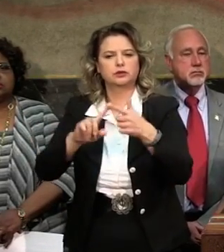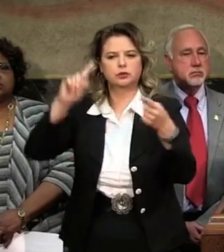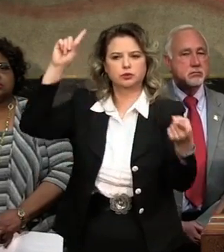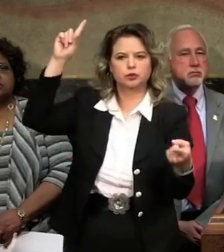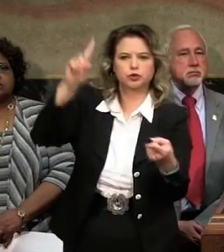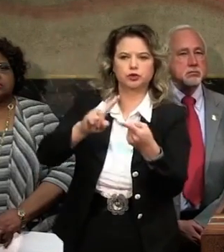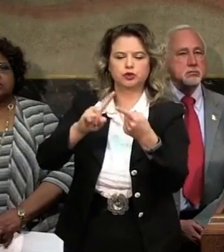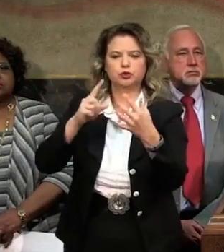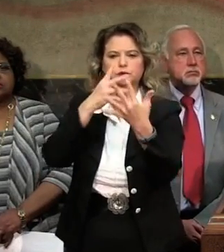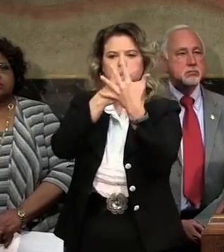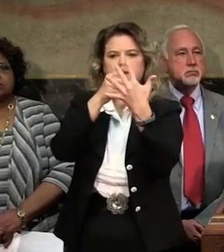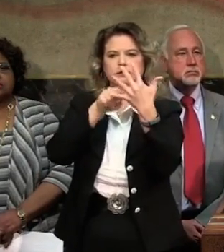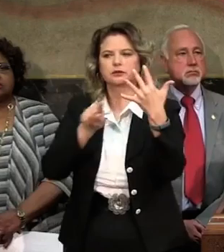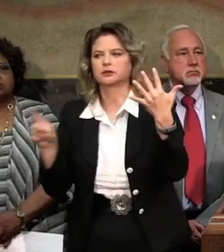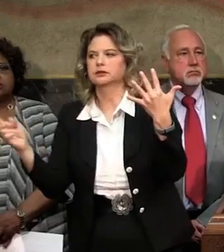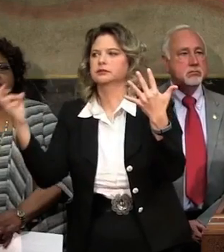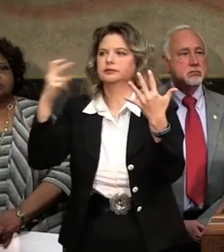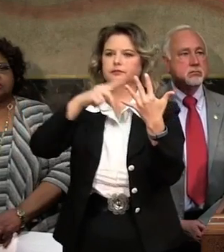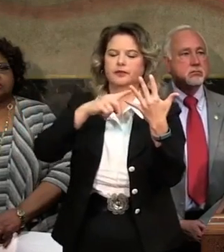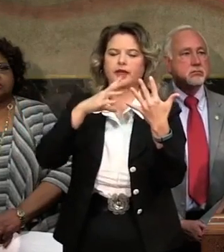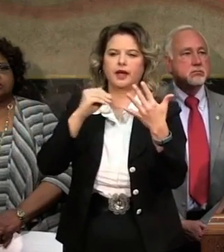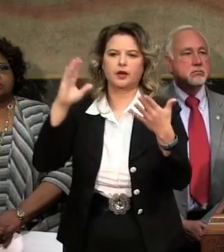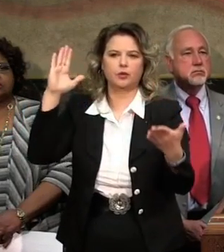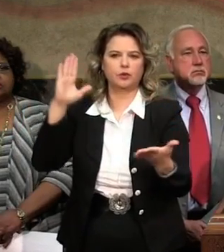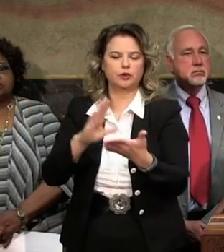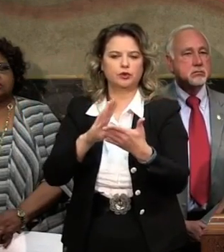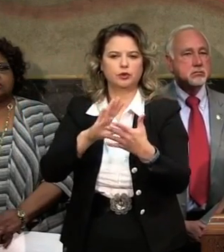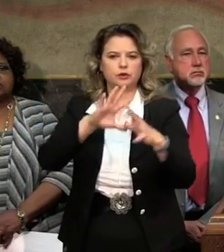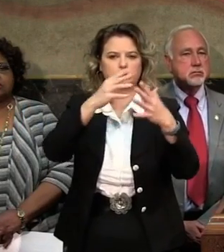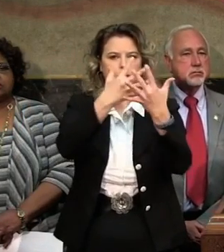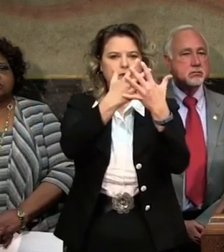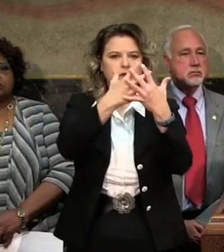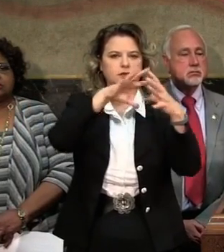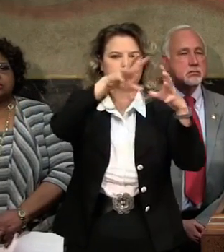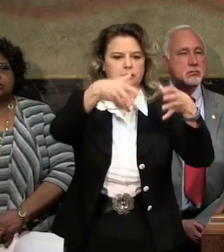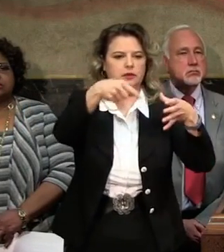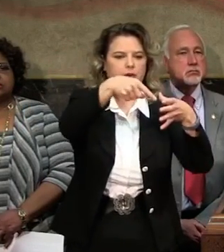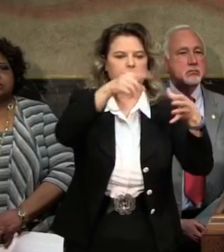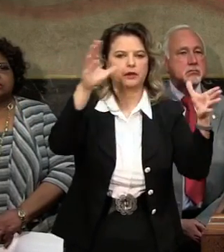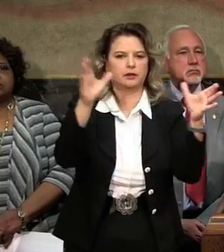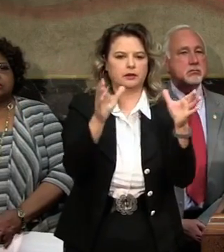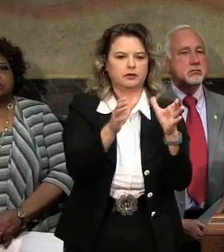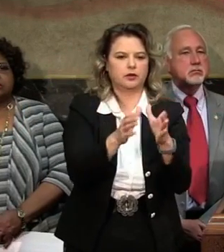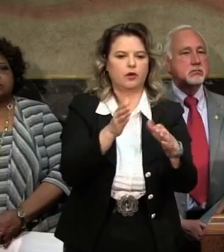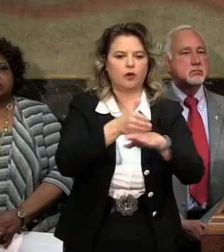population over time save the state money and result in better and stronger